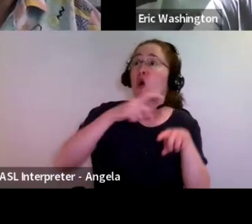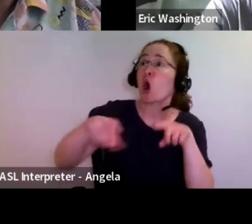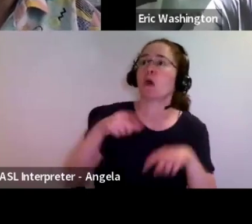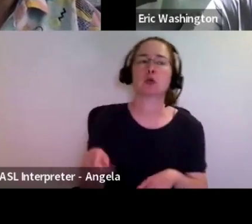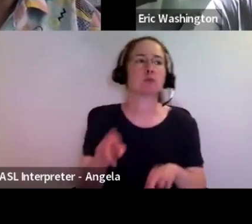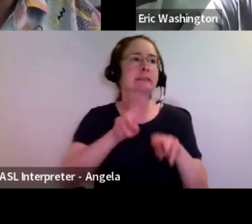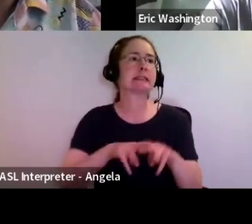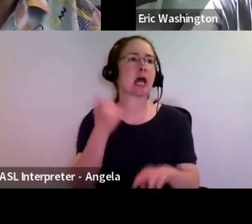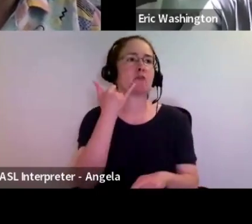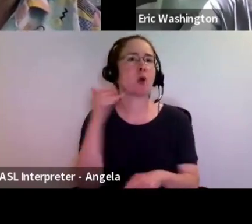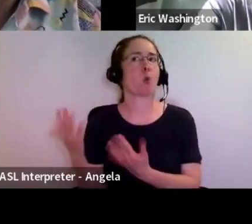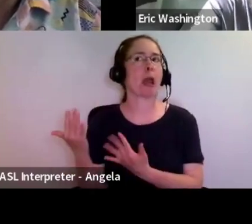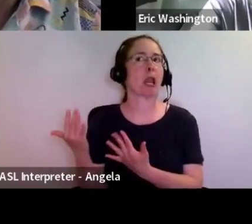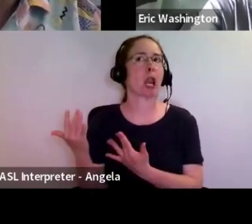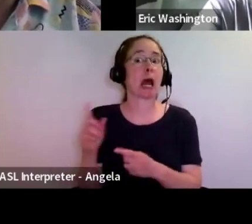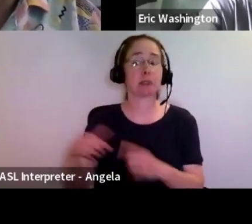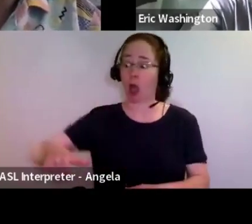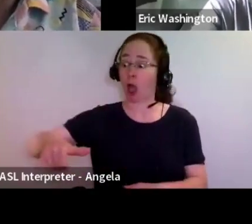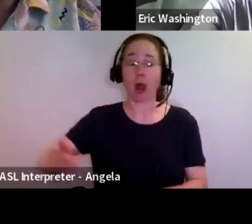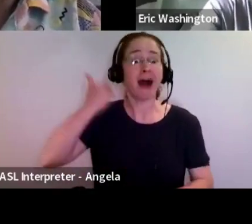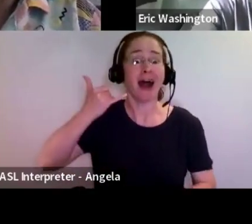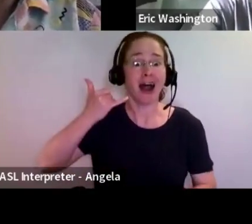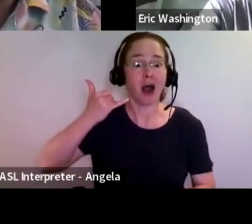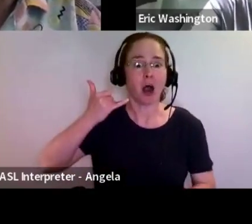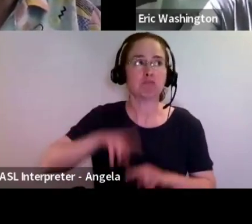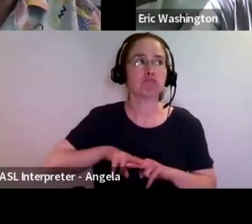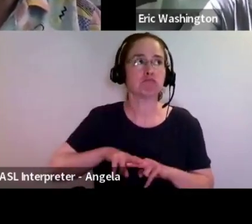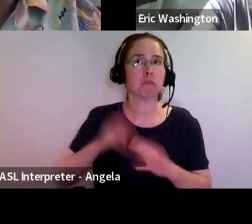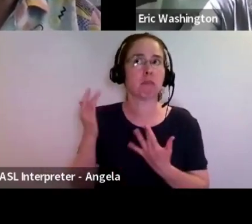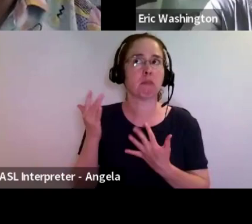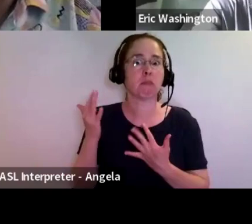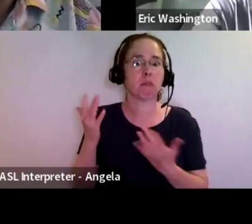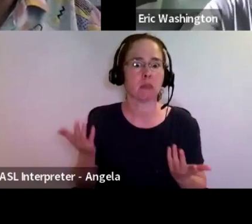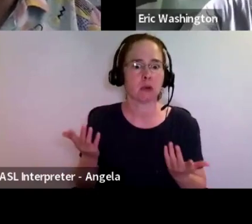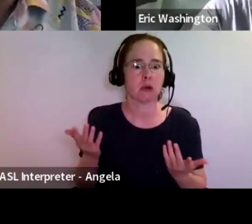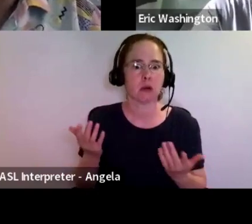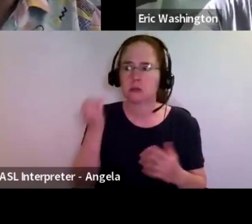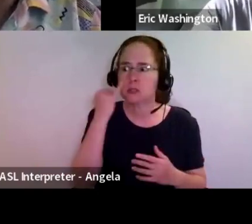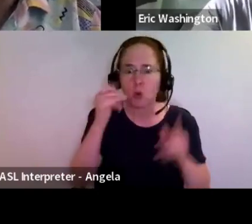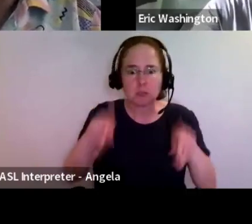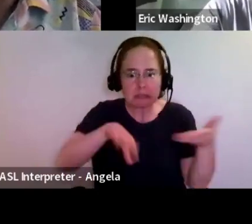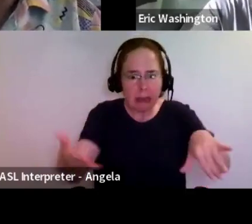called, and then eventually that person just, you know, kicks the bucket or something, and that's it. They're like, Well, why